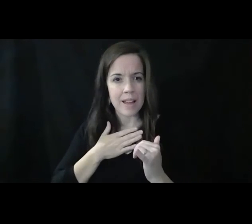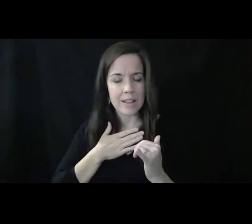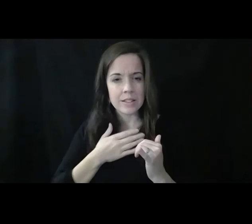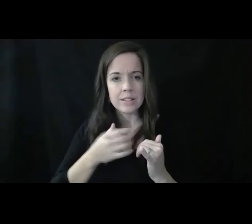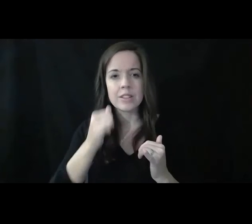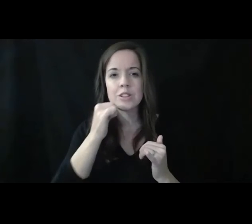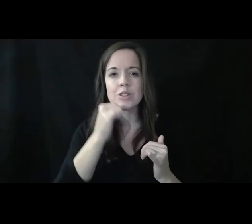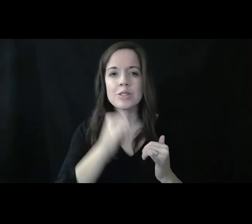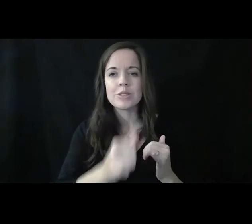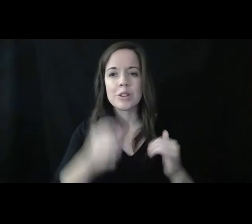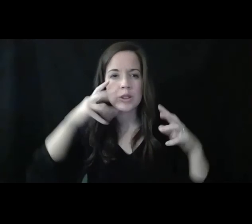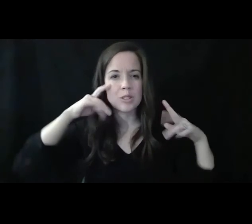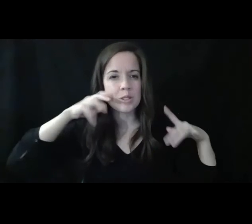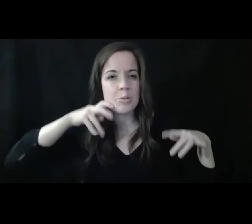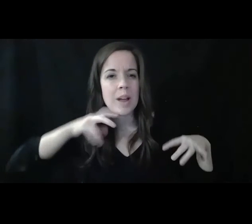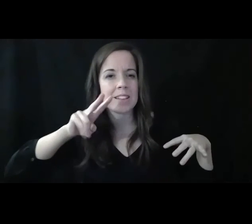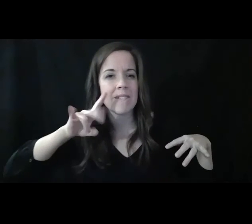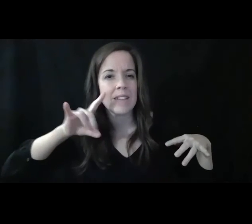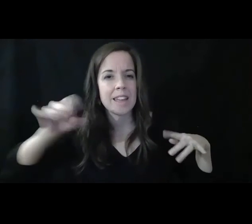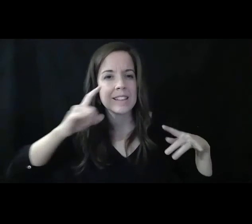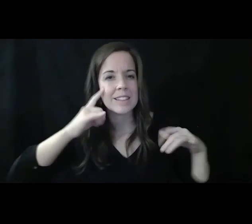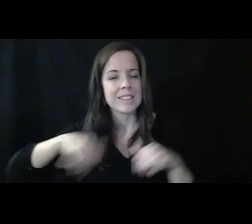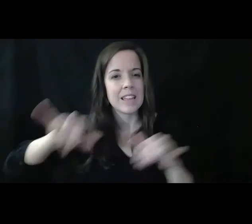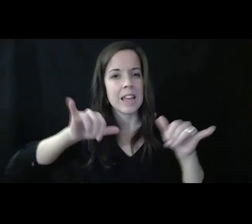rivulets like veins in the sand, her small hands on her knees